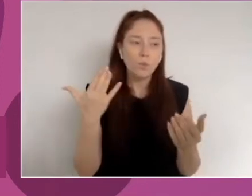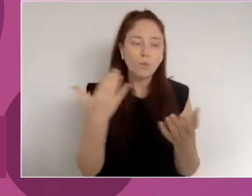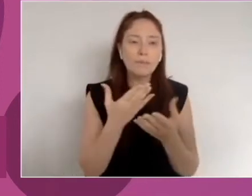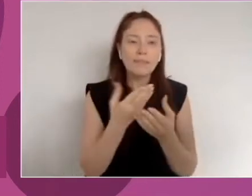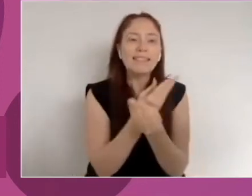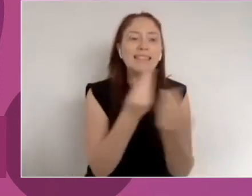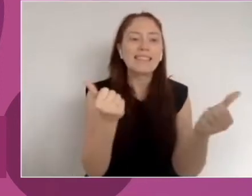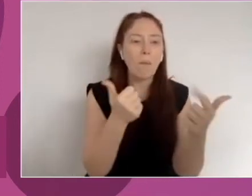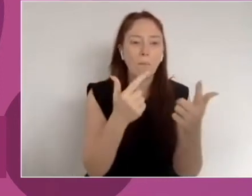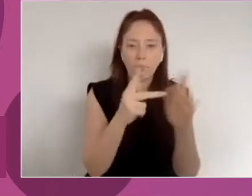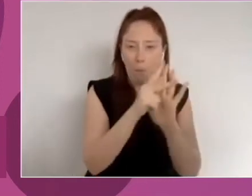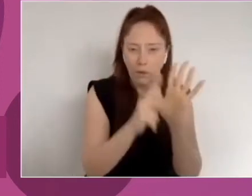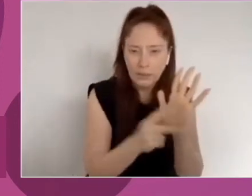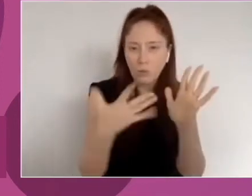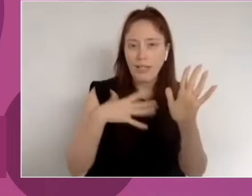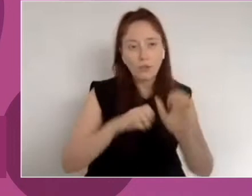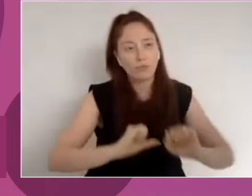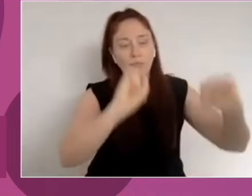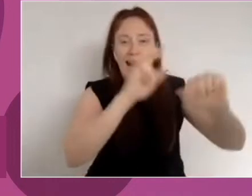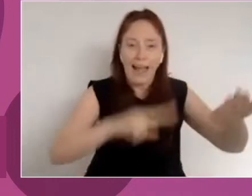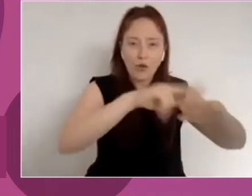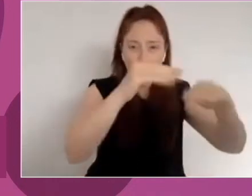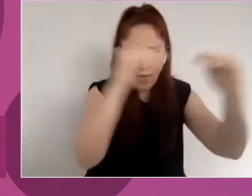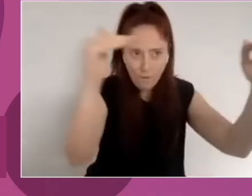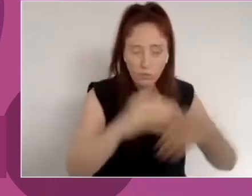Now, in suicide prevention, we've taken that up as being - what are those things